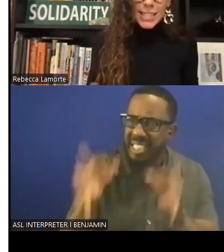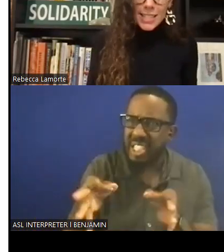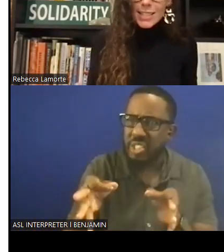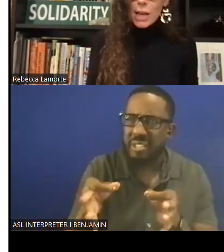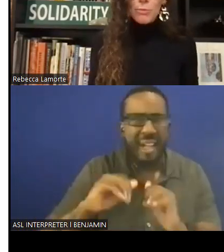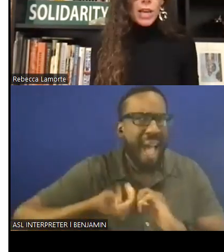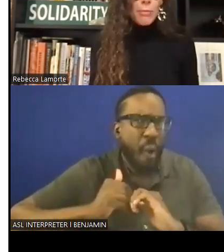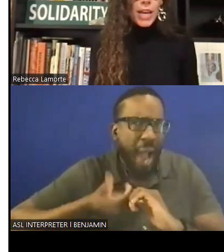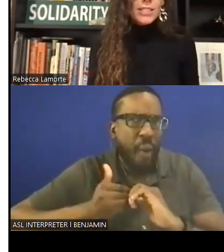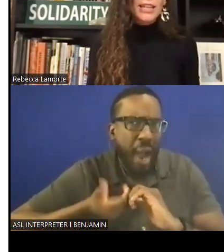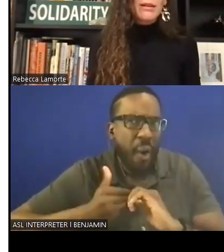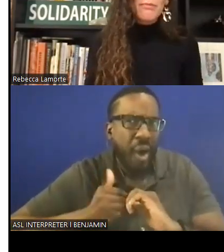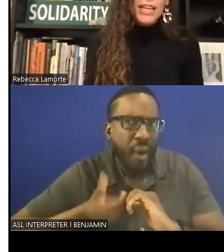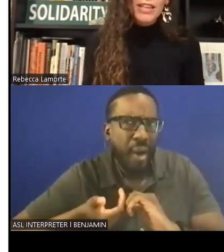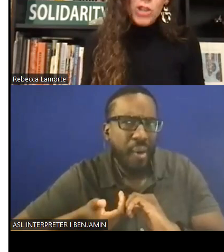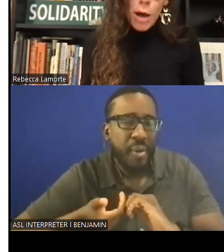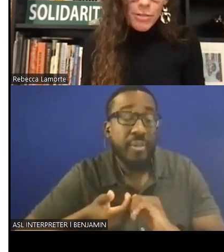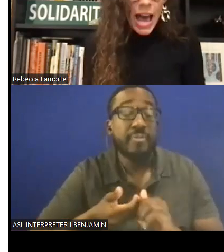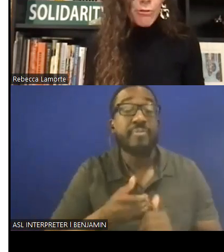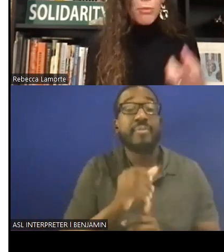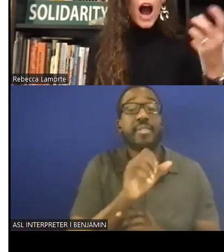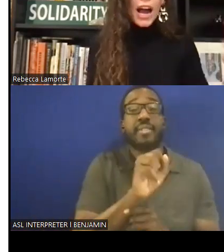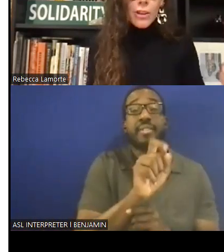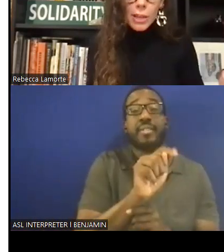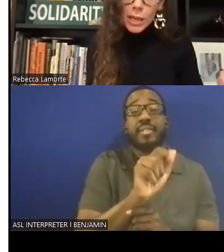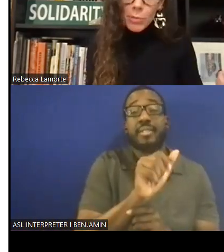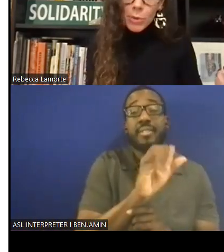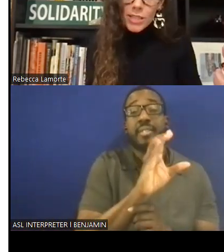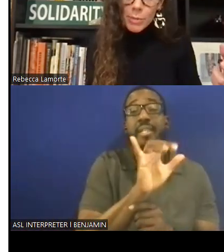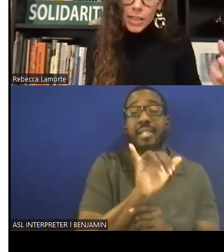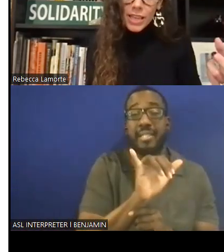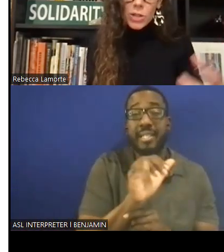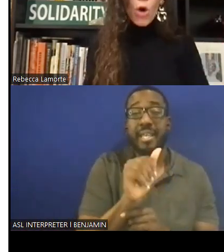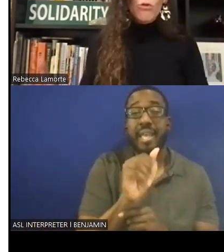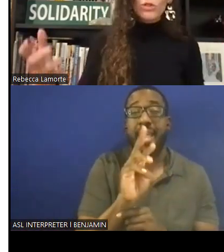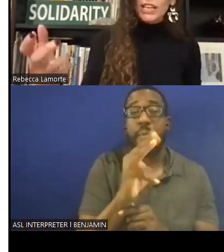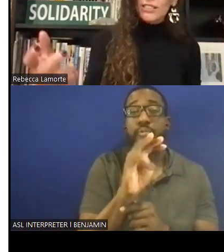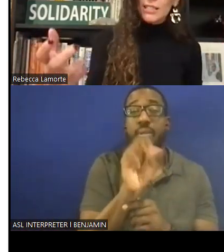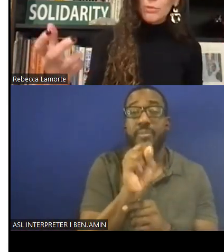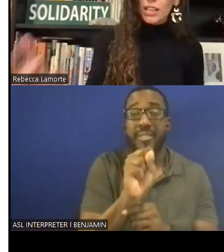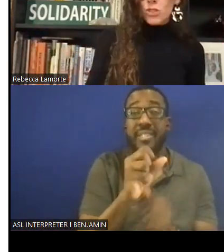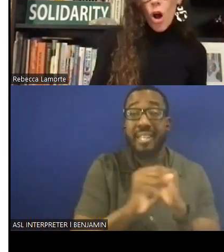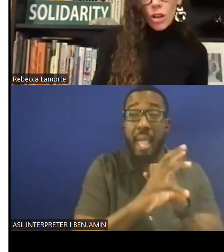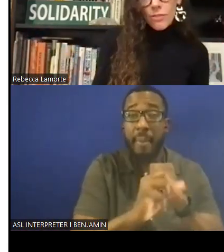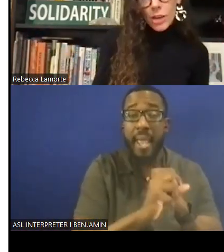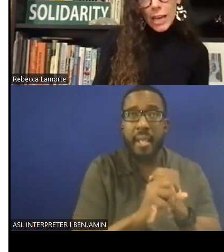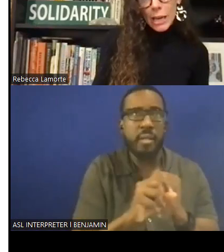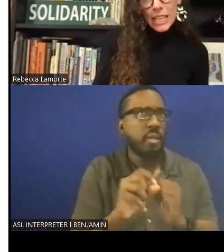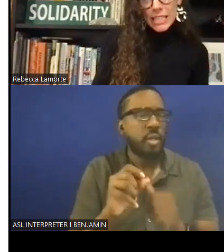And Stacey Abrams' campaign did an amazing job of that. From hiring people with disabilities, folding accessibility into all of their campaigns